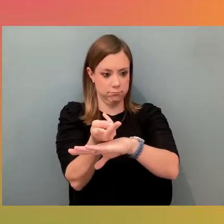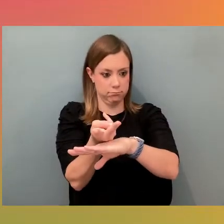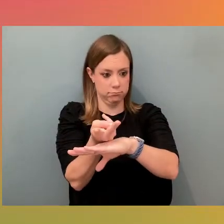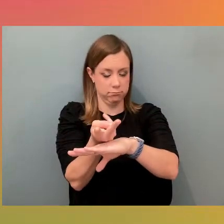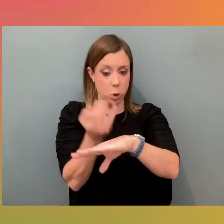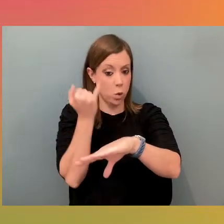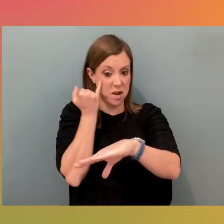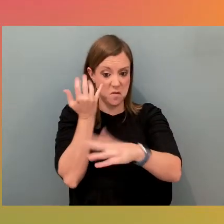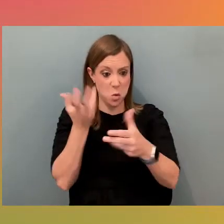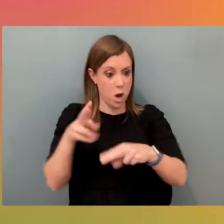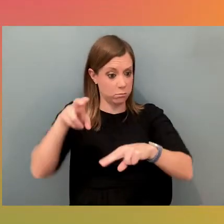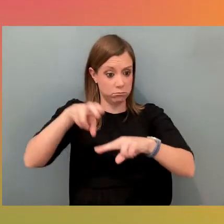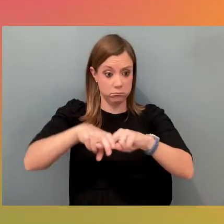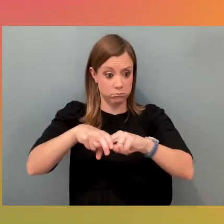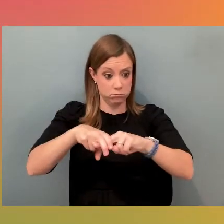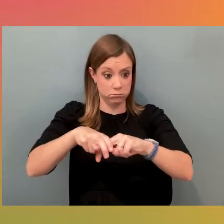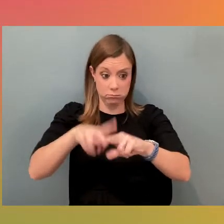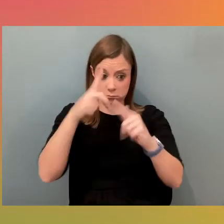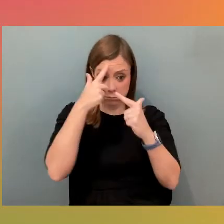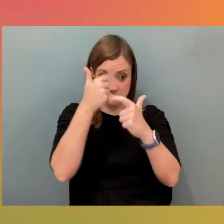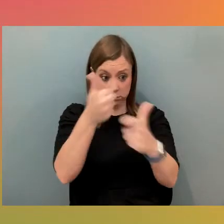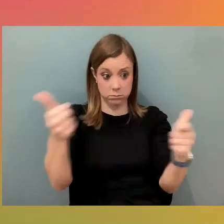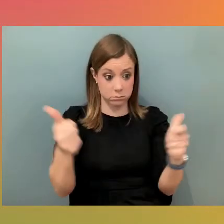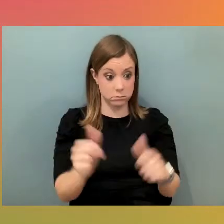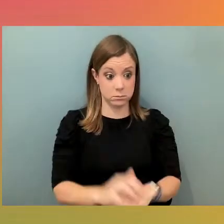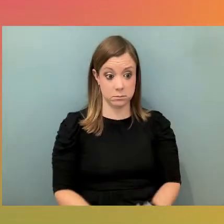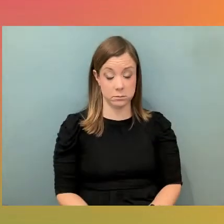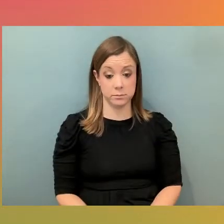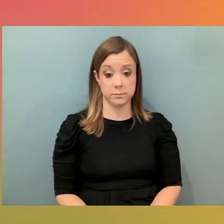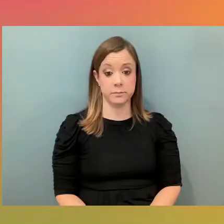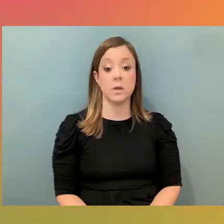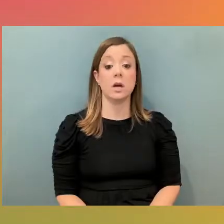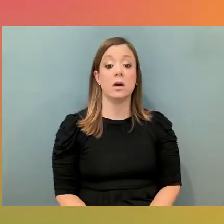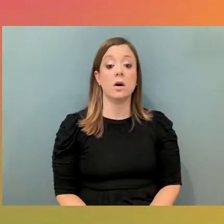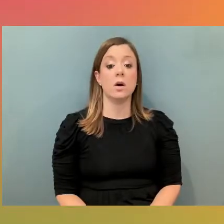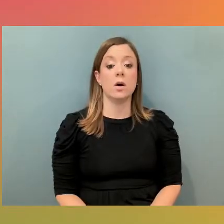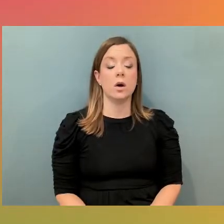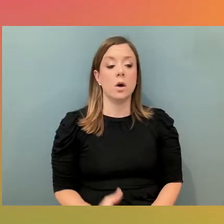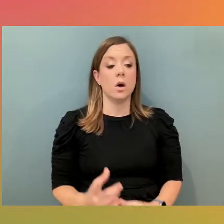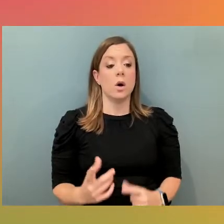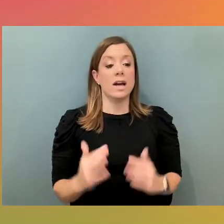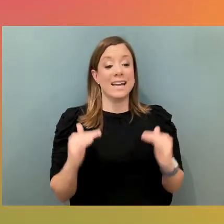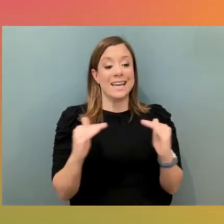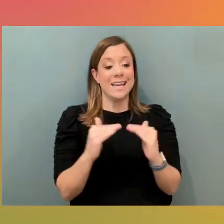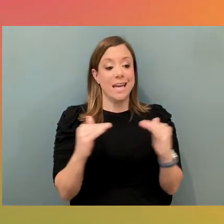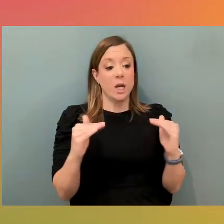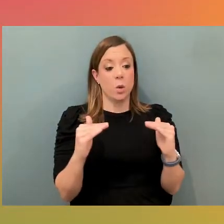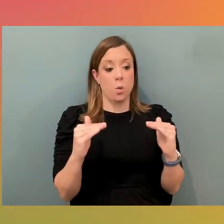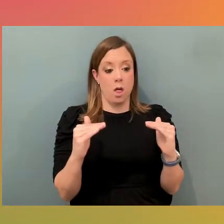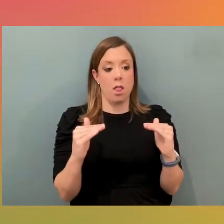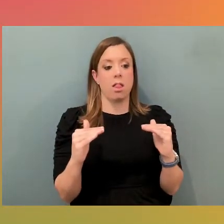YOUR BACKS. YOU CAN STAY ON YOUR BACK. OR YOU CAN SIT UP IF YOU WOULD LIKE. YOU ARE WELCOME TO STAY ON YOUR